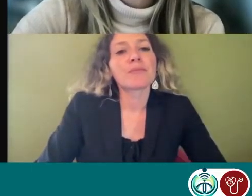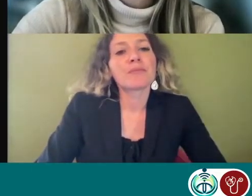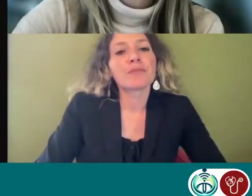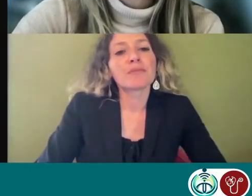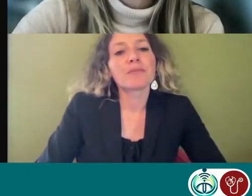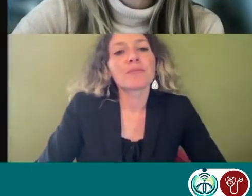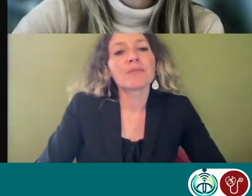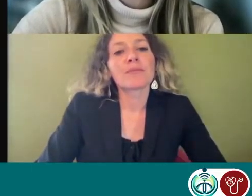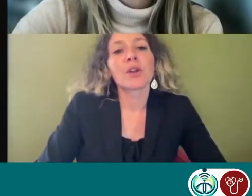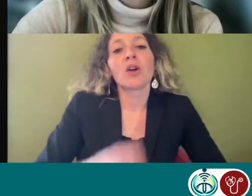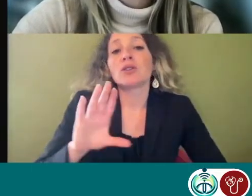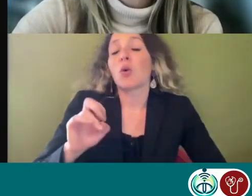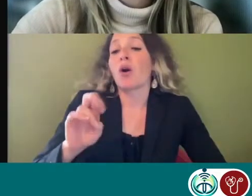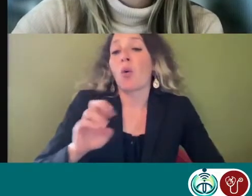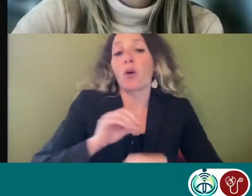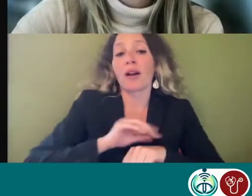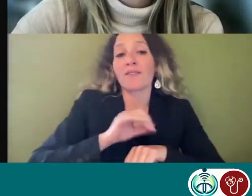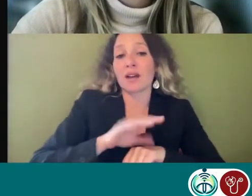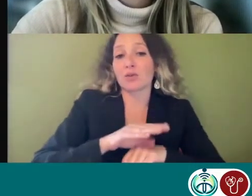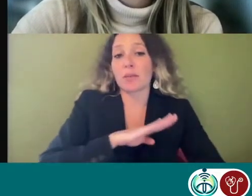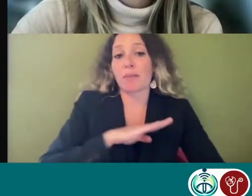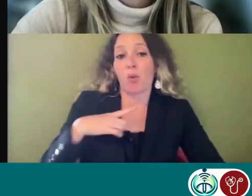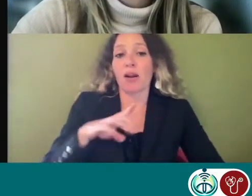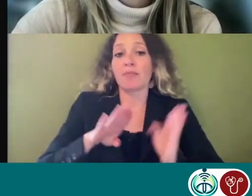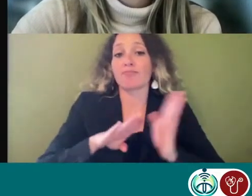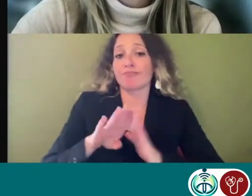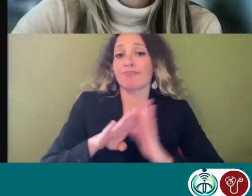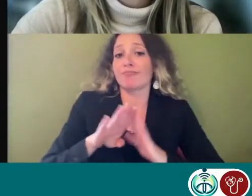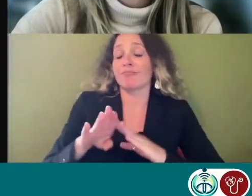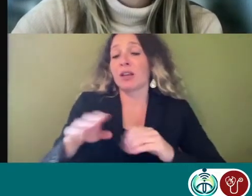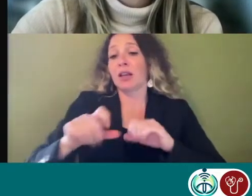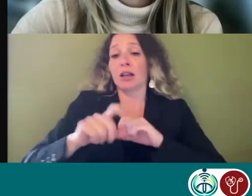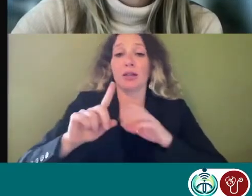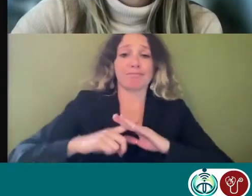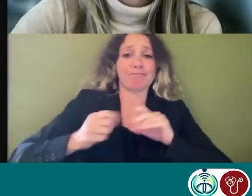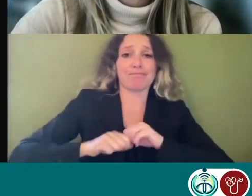develop and pilot a focus group guide about pandemic healthcare experiences in general,